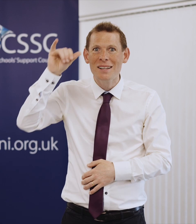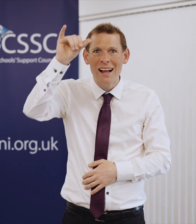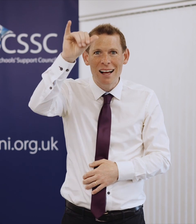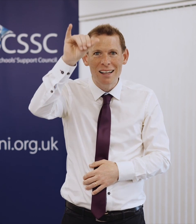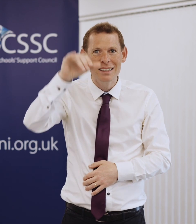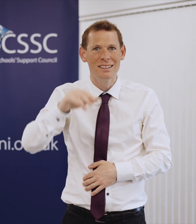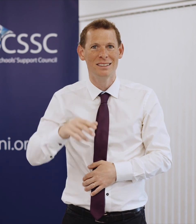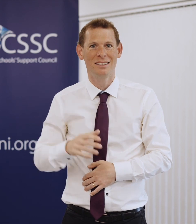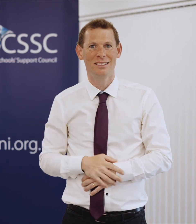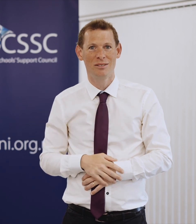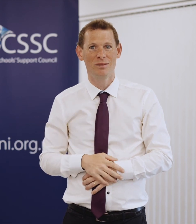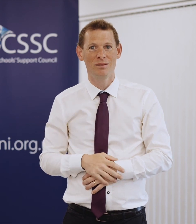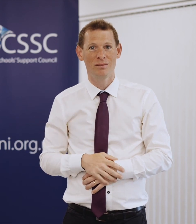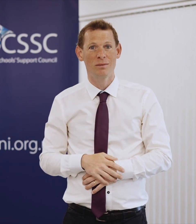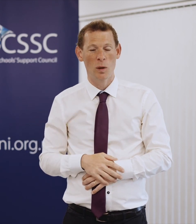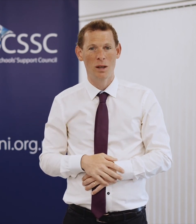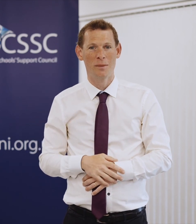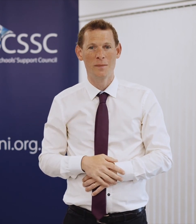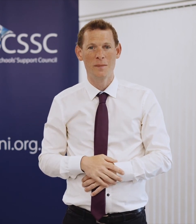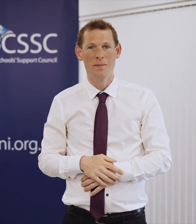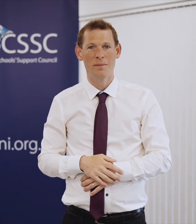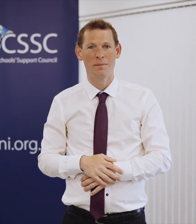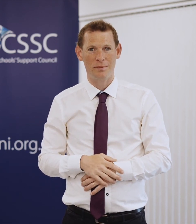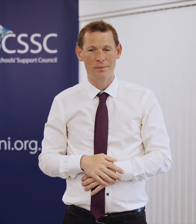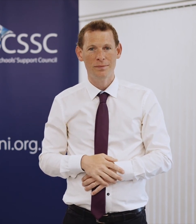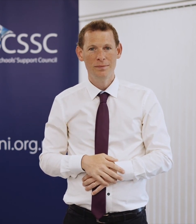if you're pointing to an aeroplne you need to know where the object is that you're pointing to.